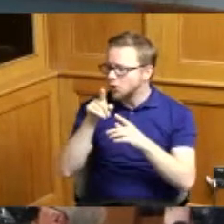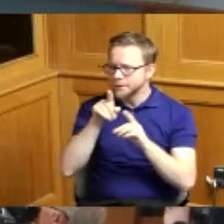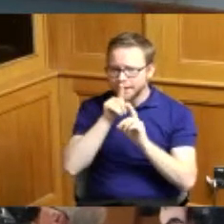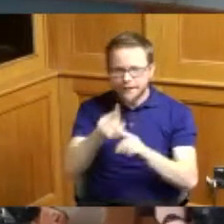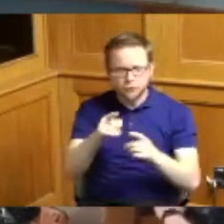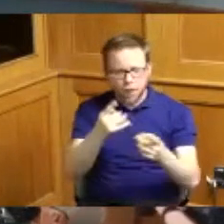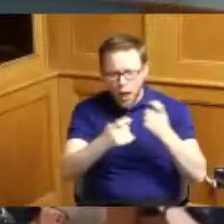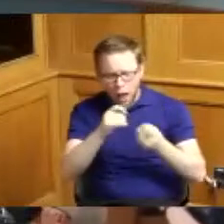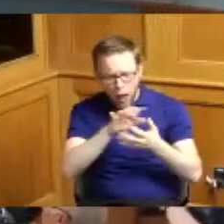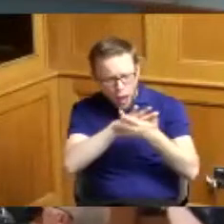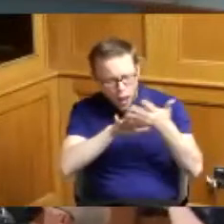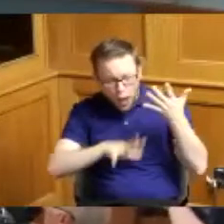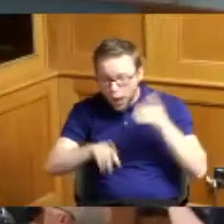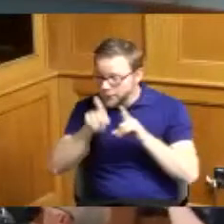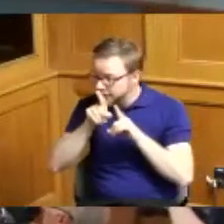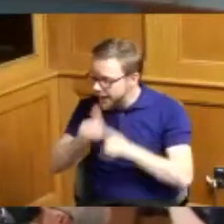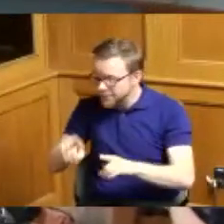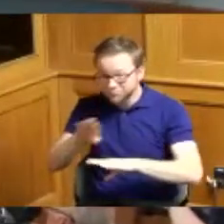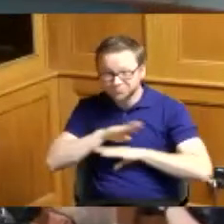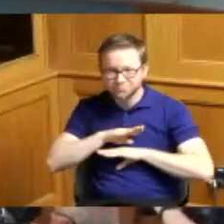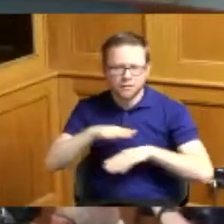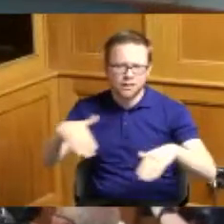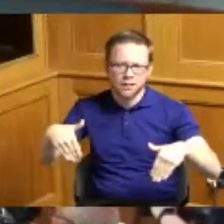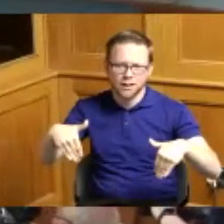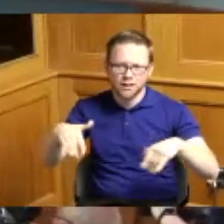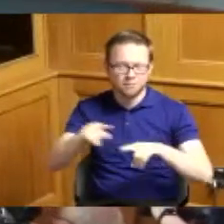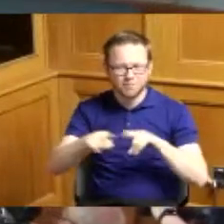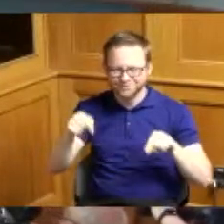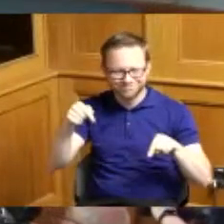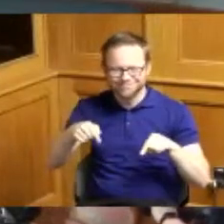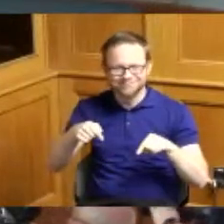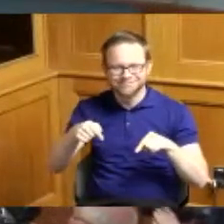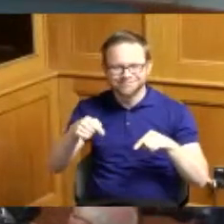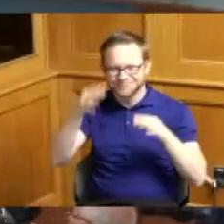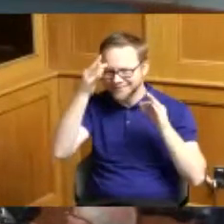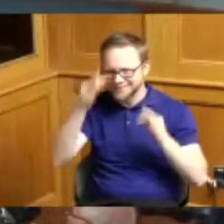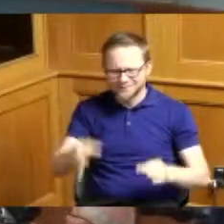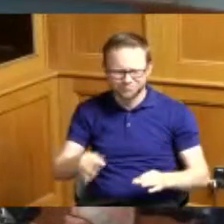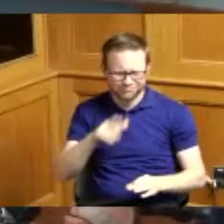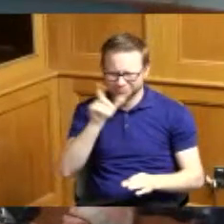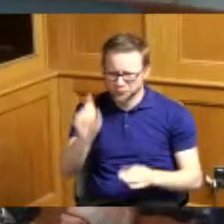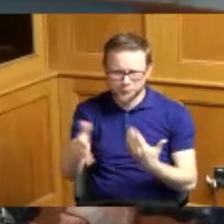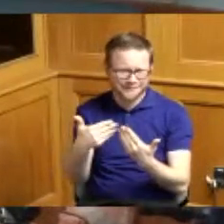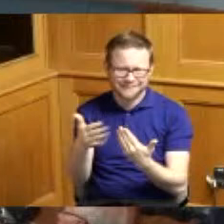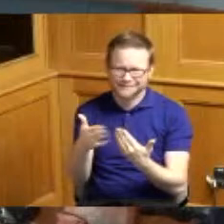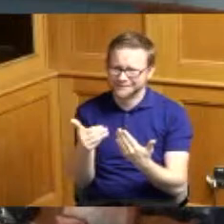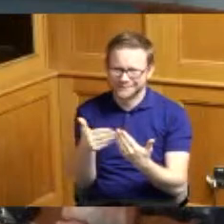but something like this should not be easy it should not be an easy decision so I'm glad we